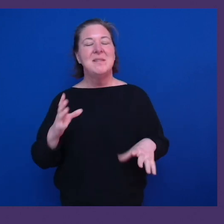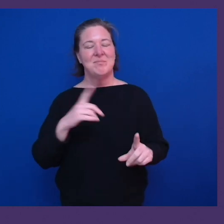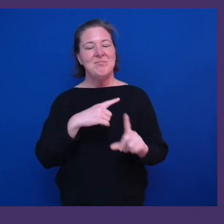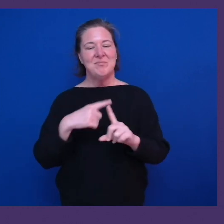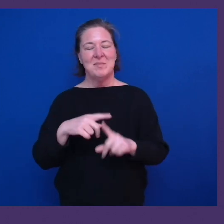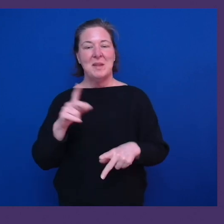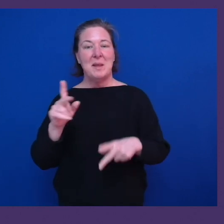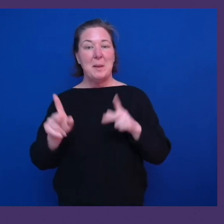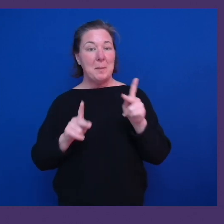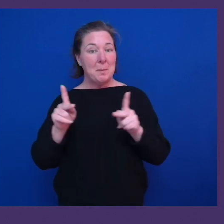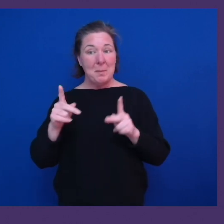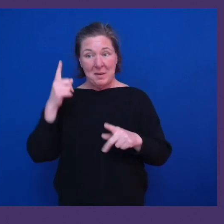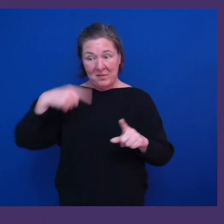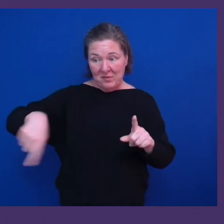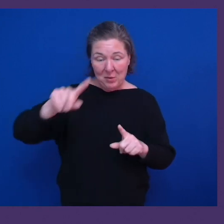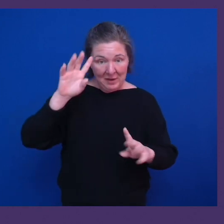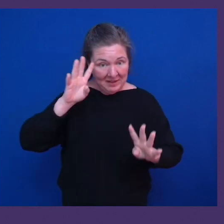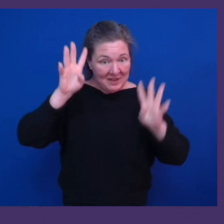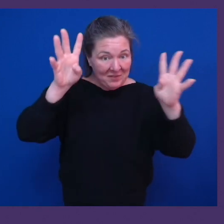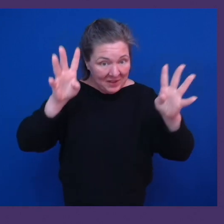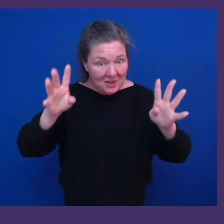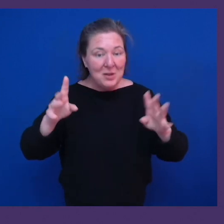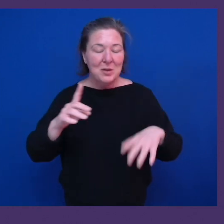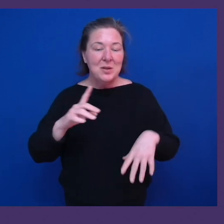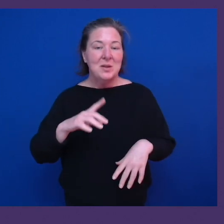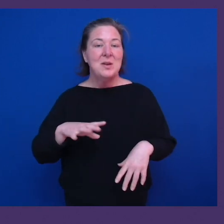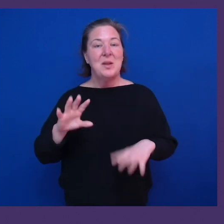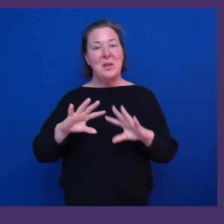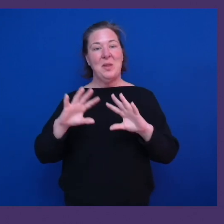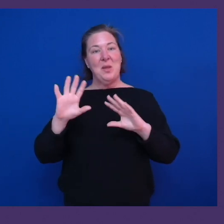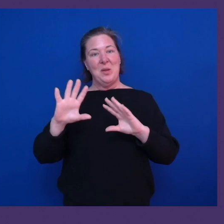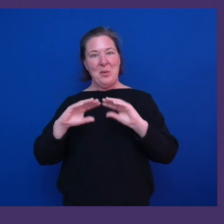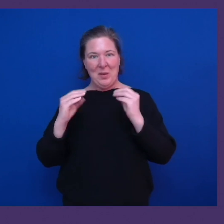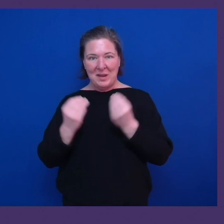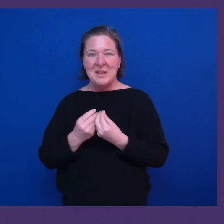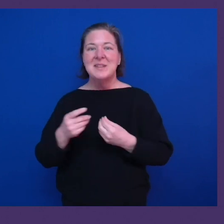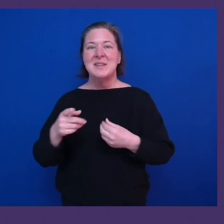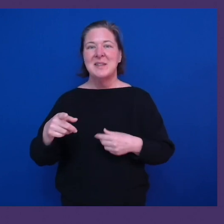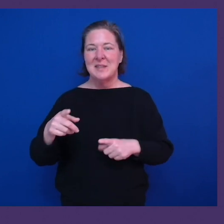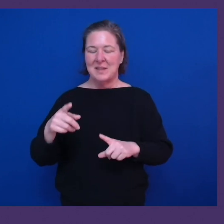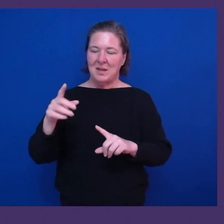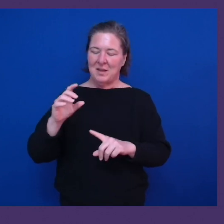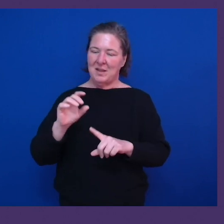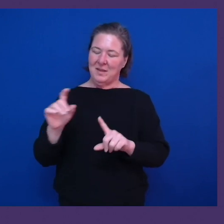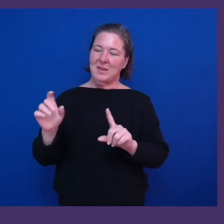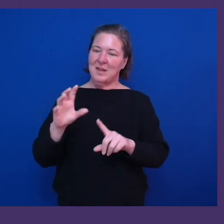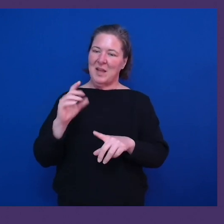your organization, AvePoint, really specializes in ensuring robust data practices.